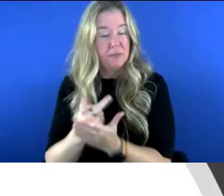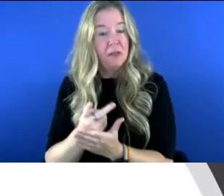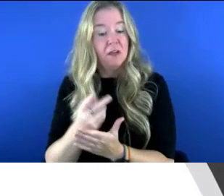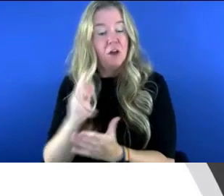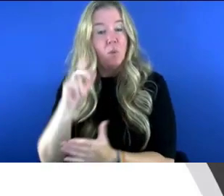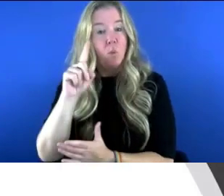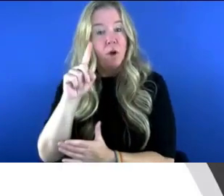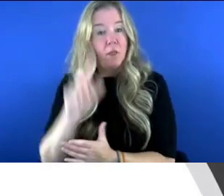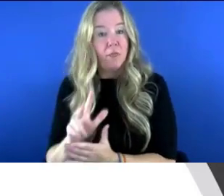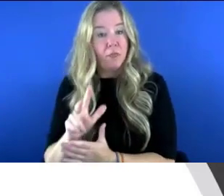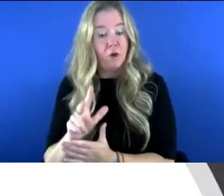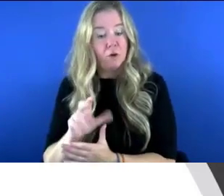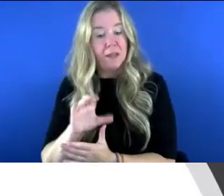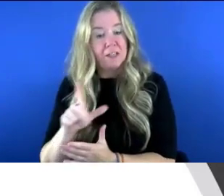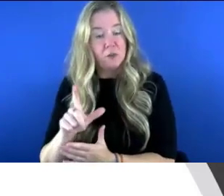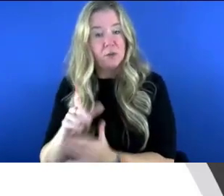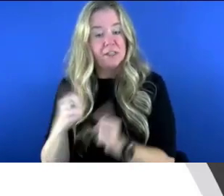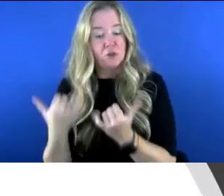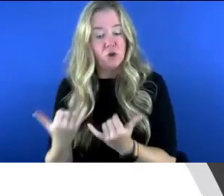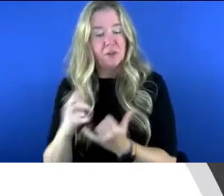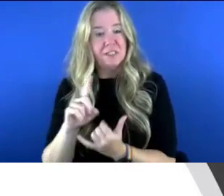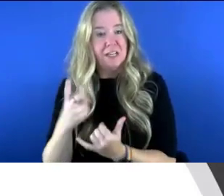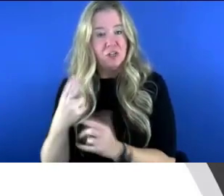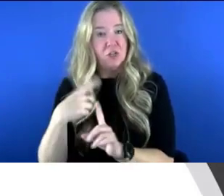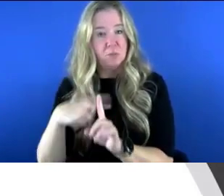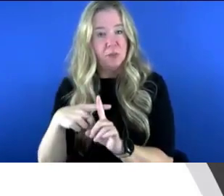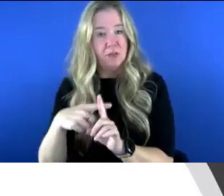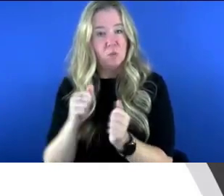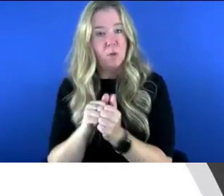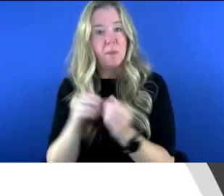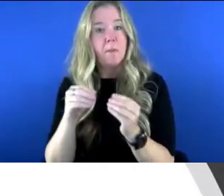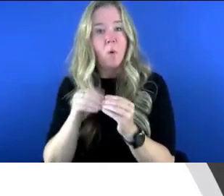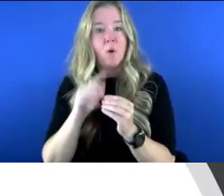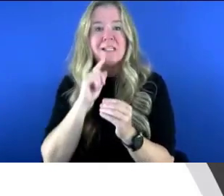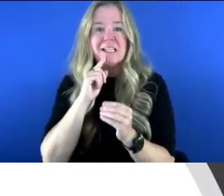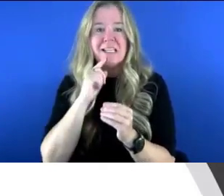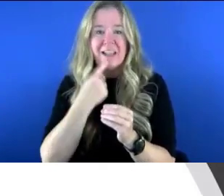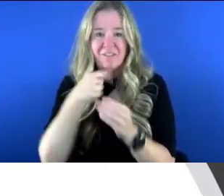is currently DHH+ with more significant needs,